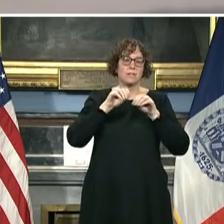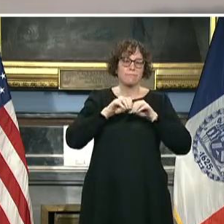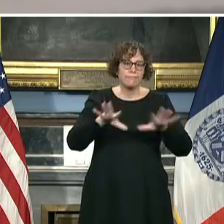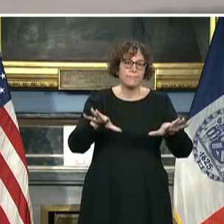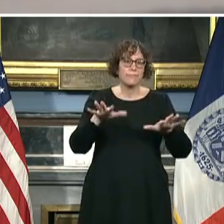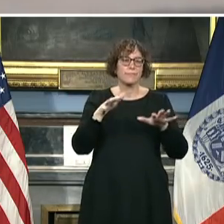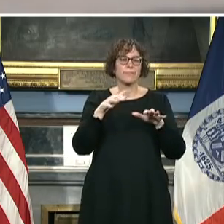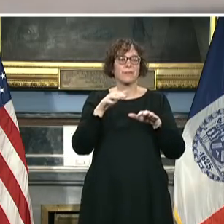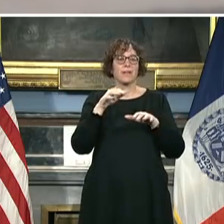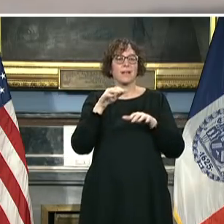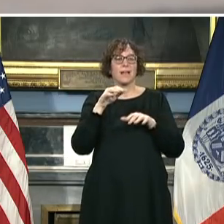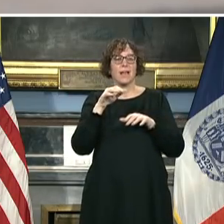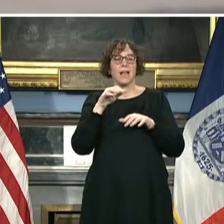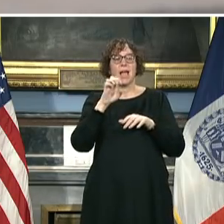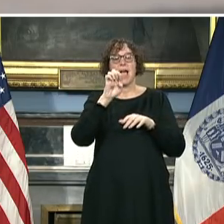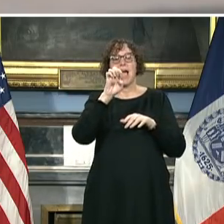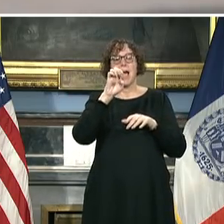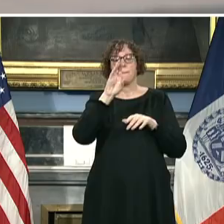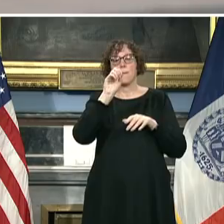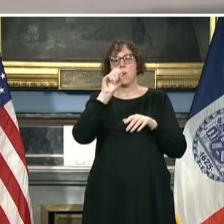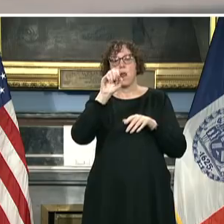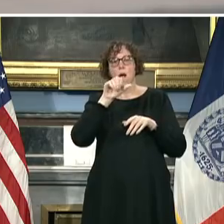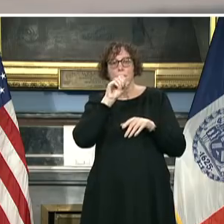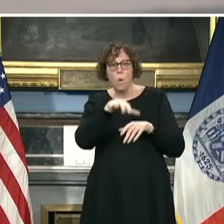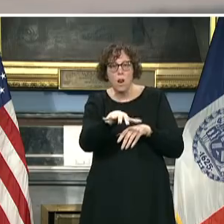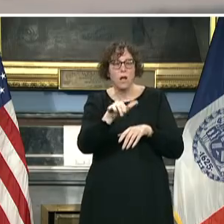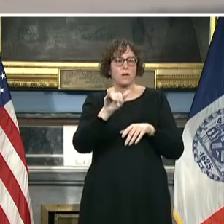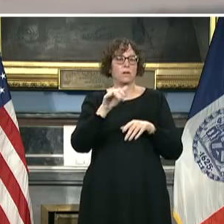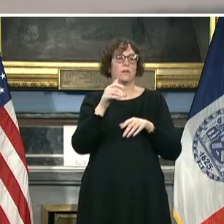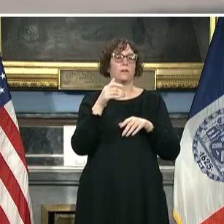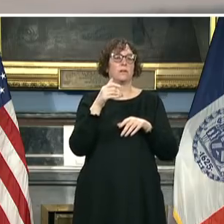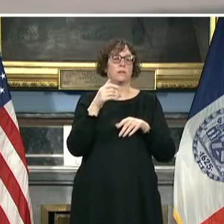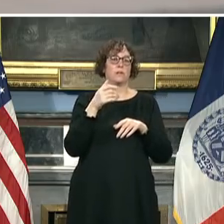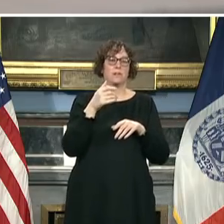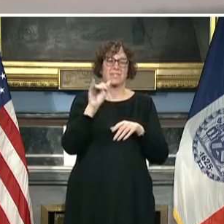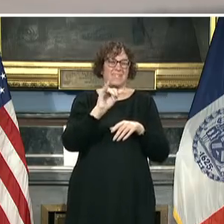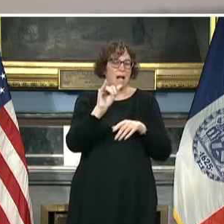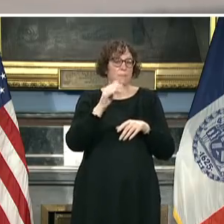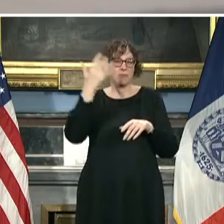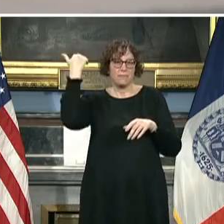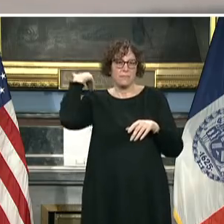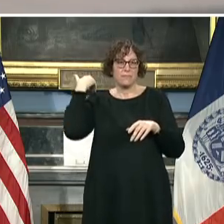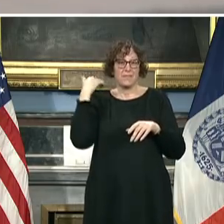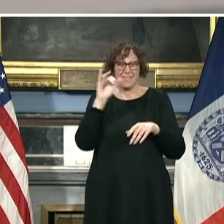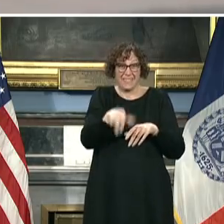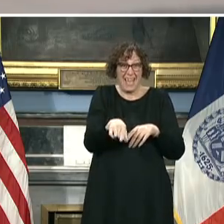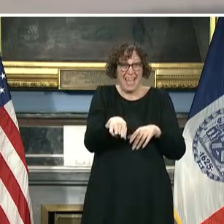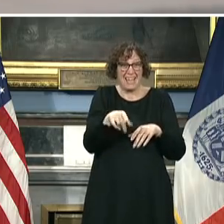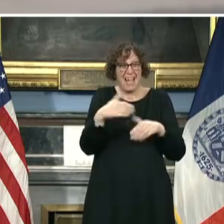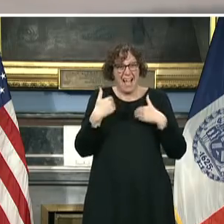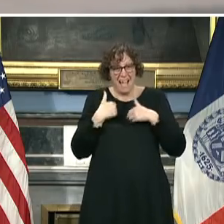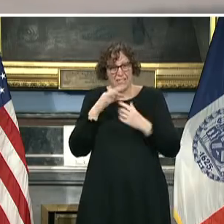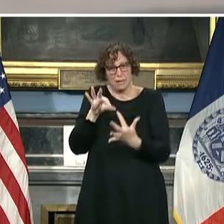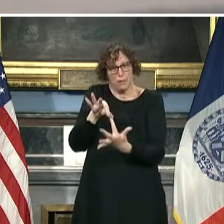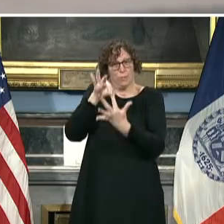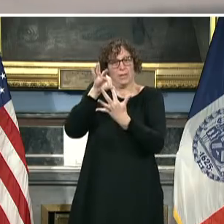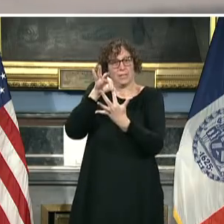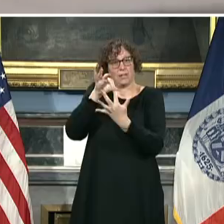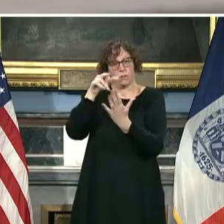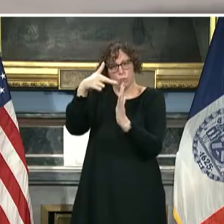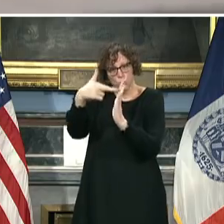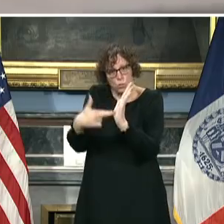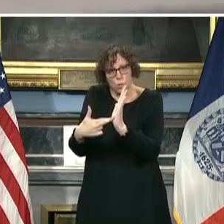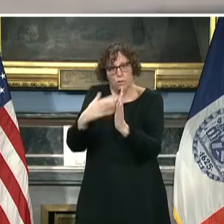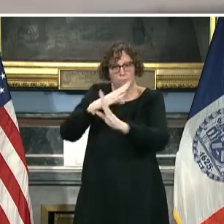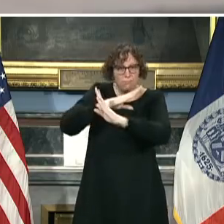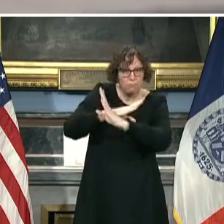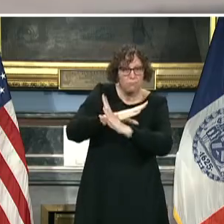RECALL THAT WITH